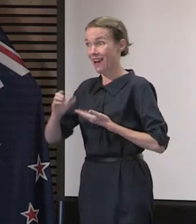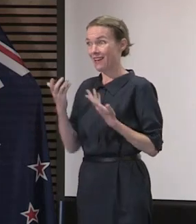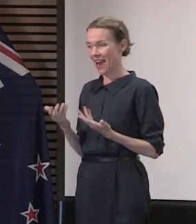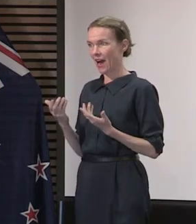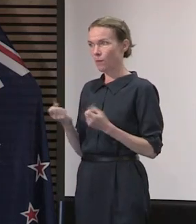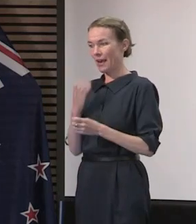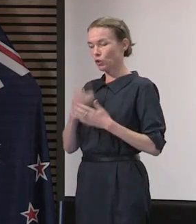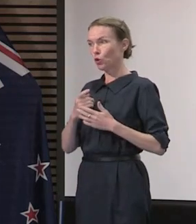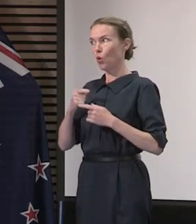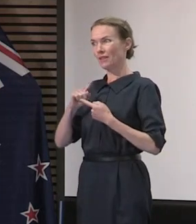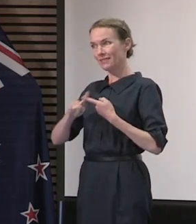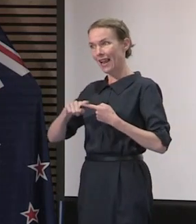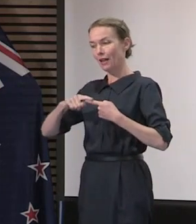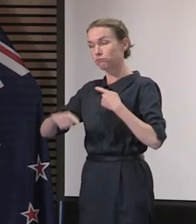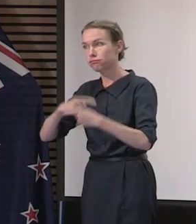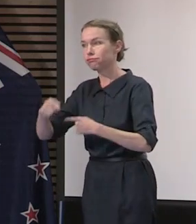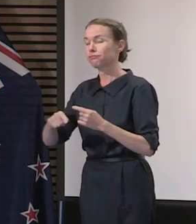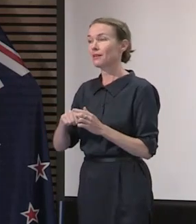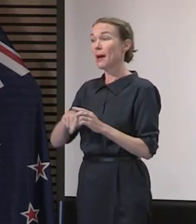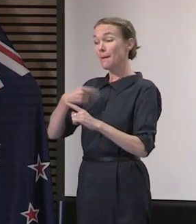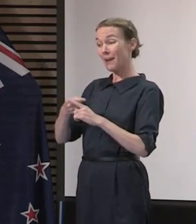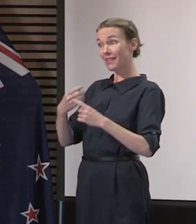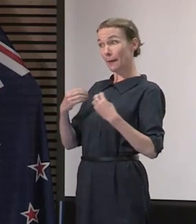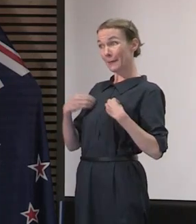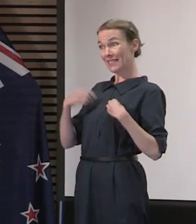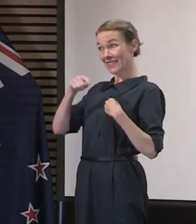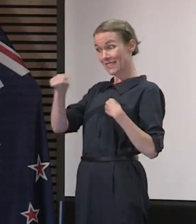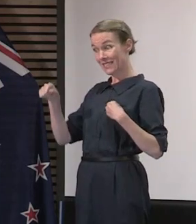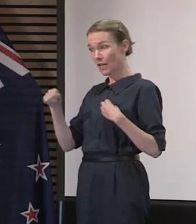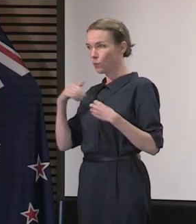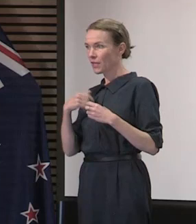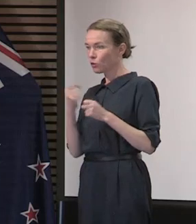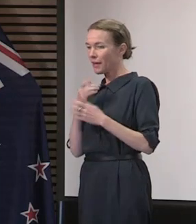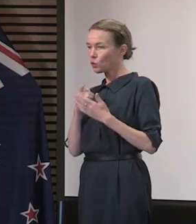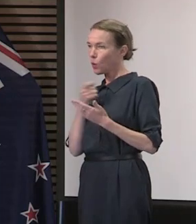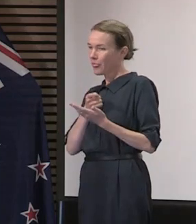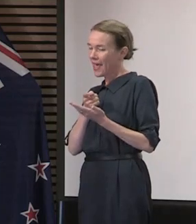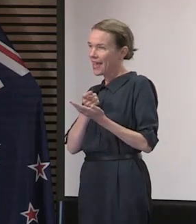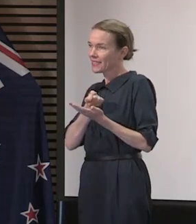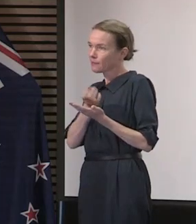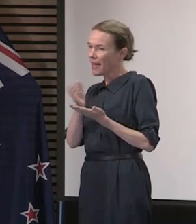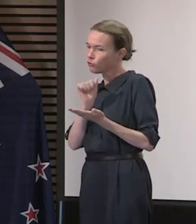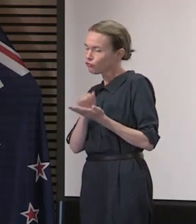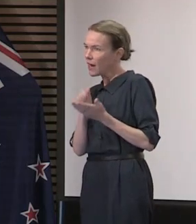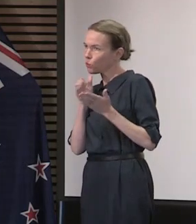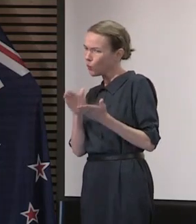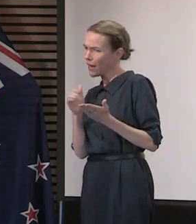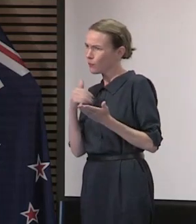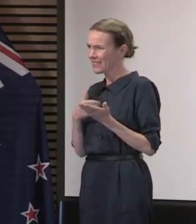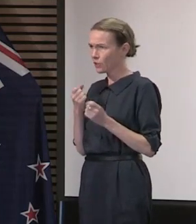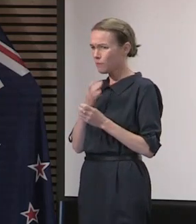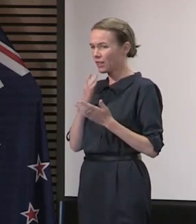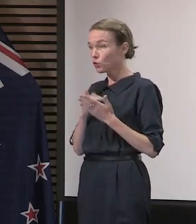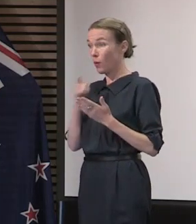Service.